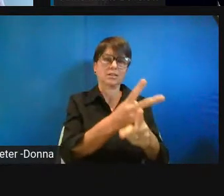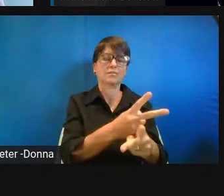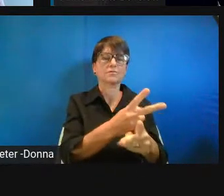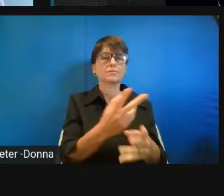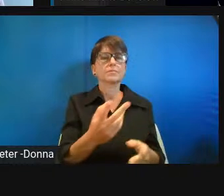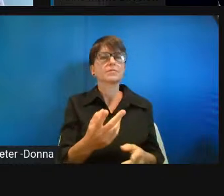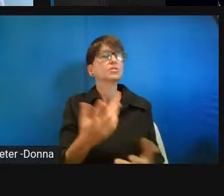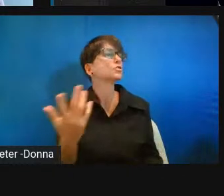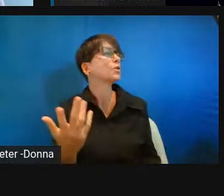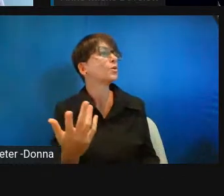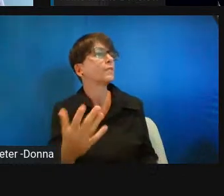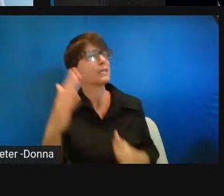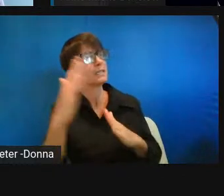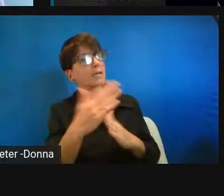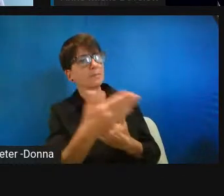issues that websites and web stores need to take care of.